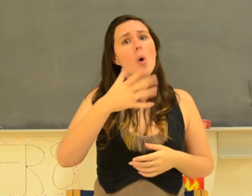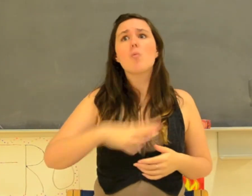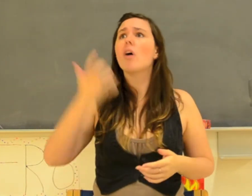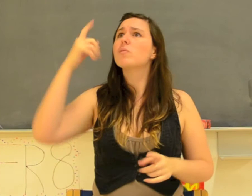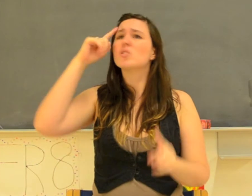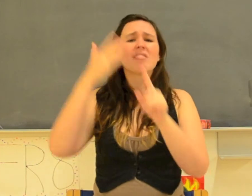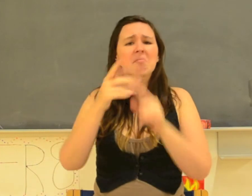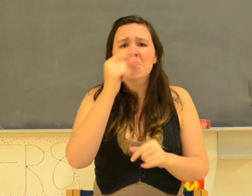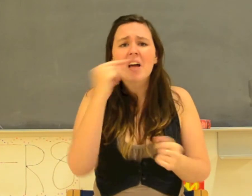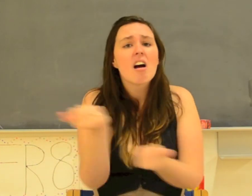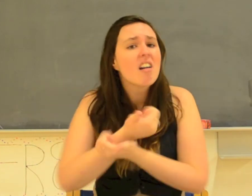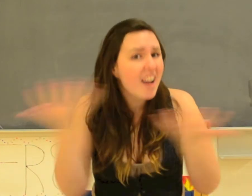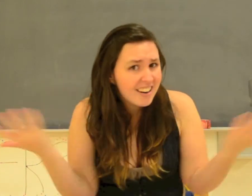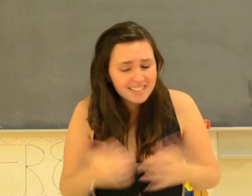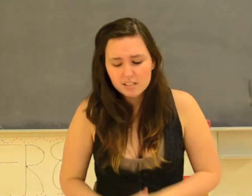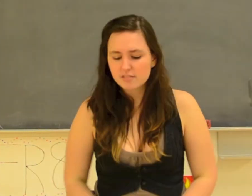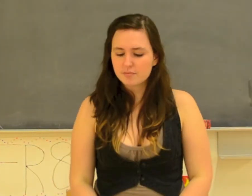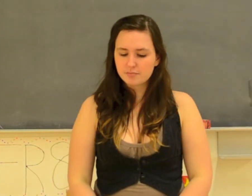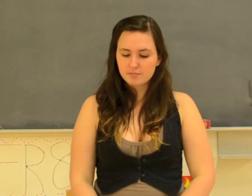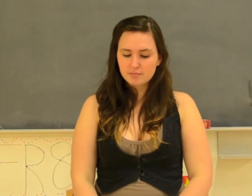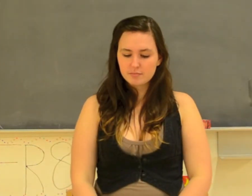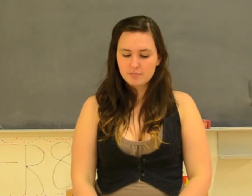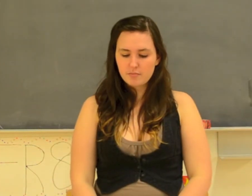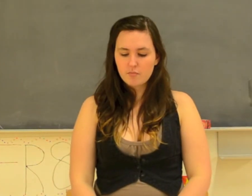possibilities are endless for their future and goals in life.